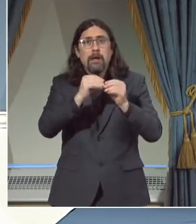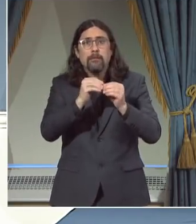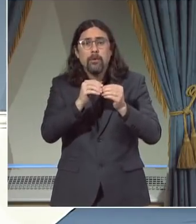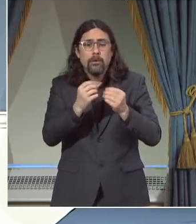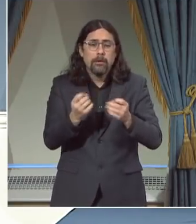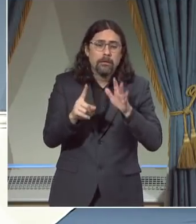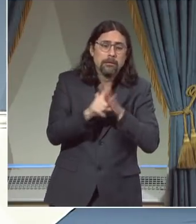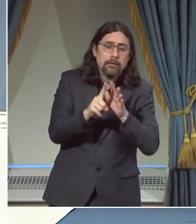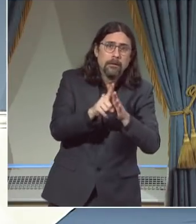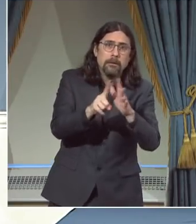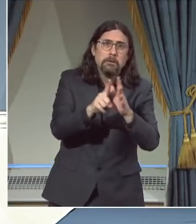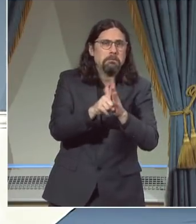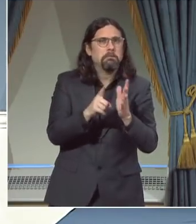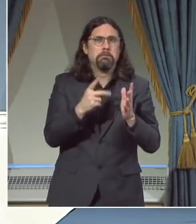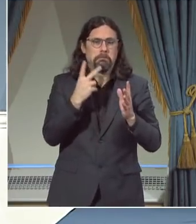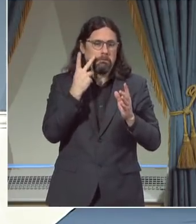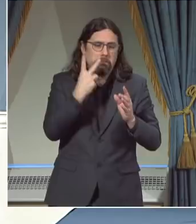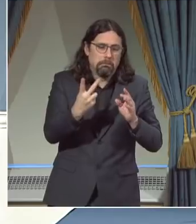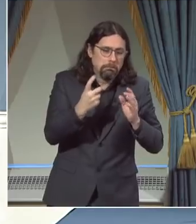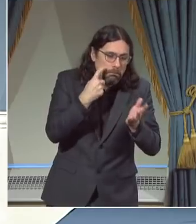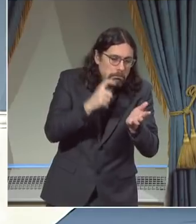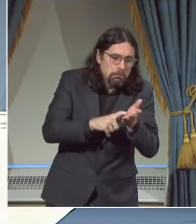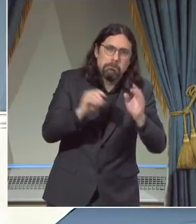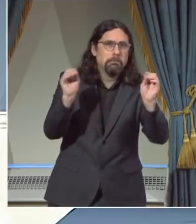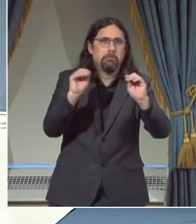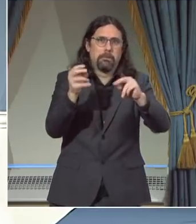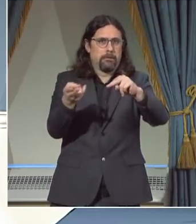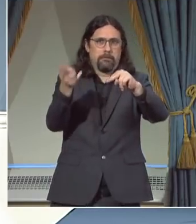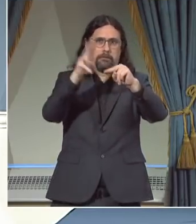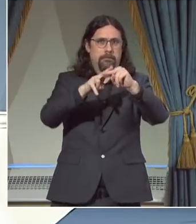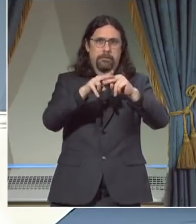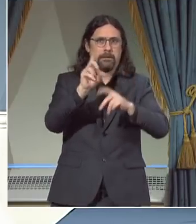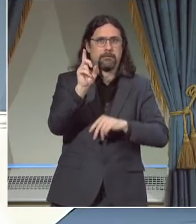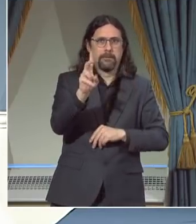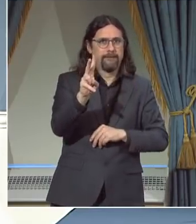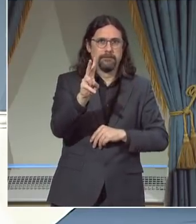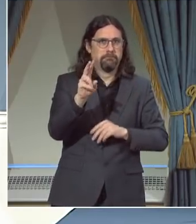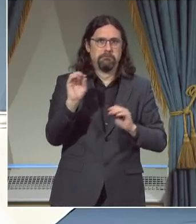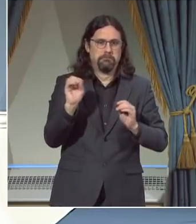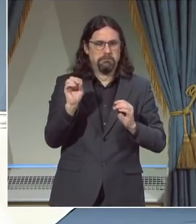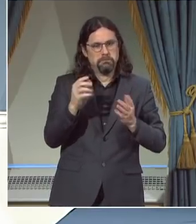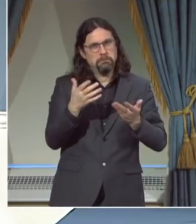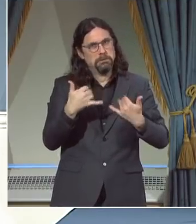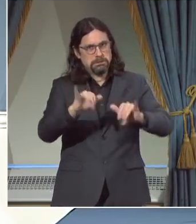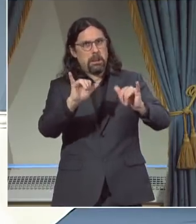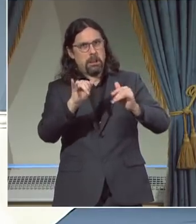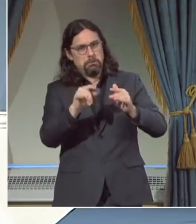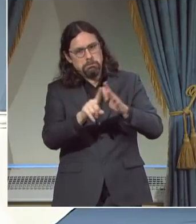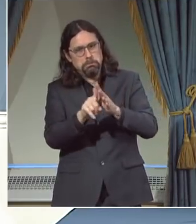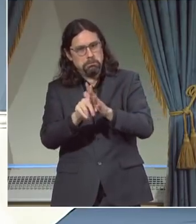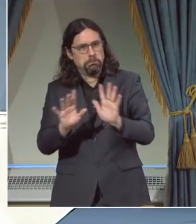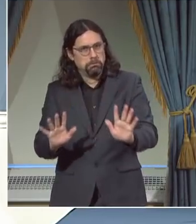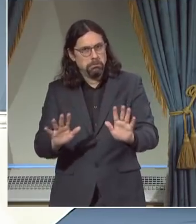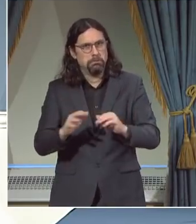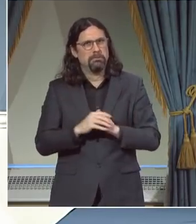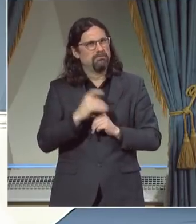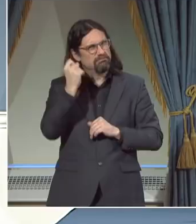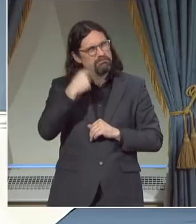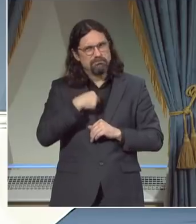CERTAINLY SOMETHING THAT CONCERNS US FOR THE POSSIBILITY. WHAT WVEE' SENE IS GENERALLY A